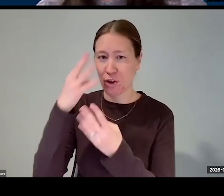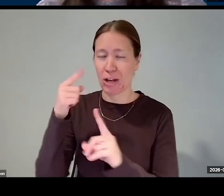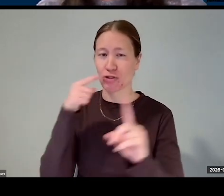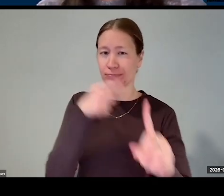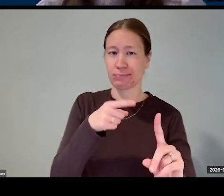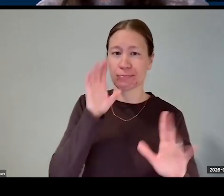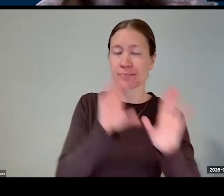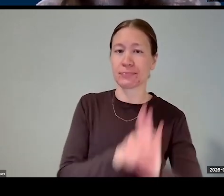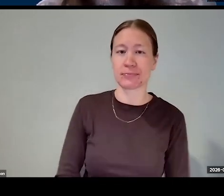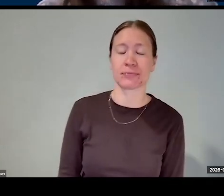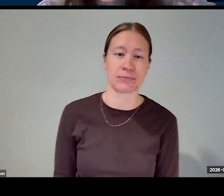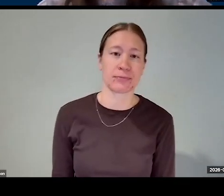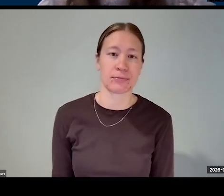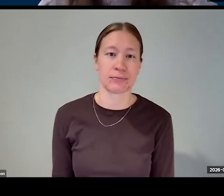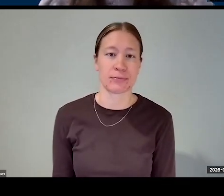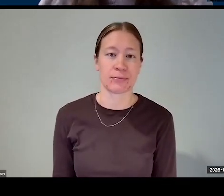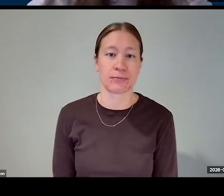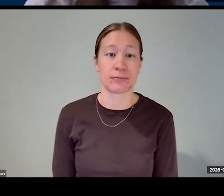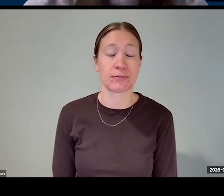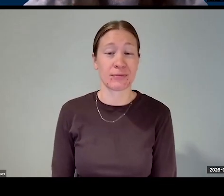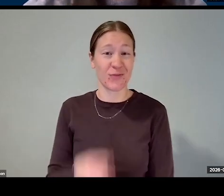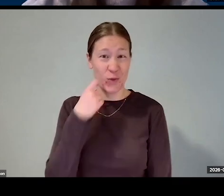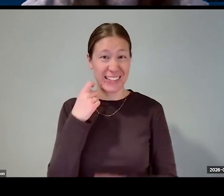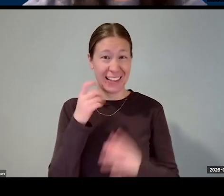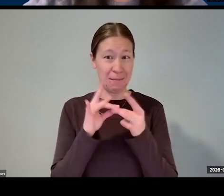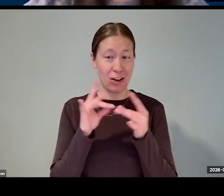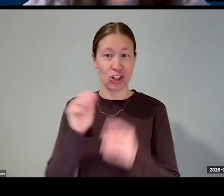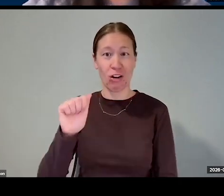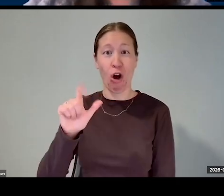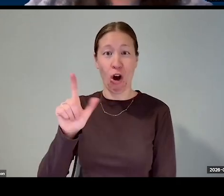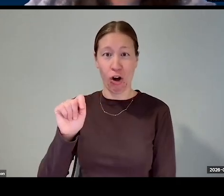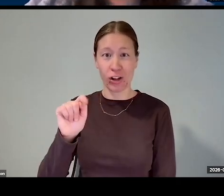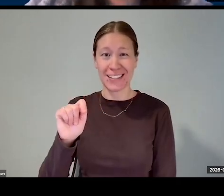So I had mentioned that alt text needs to be added to all informative visuals,